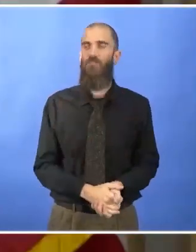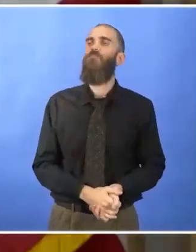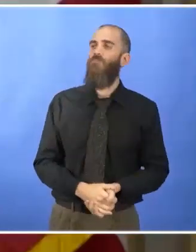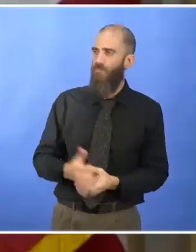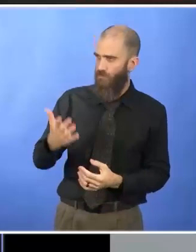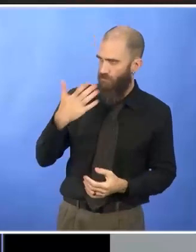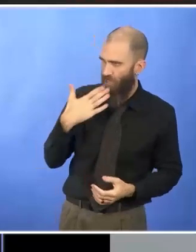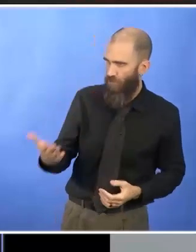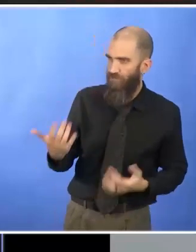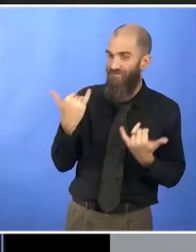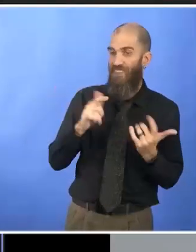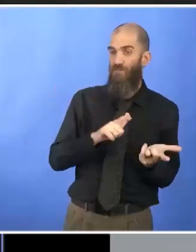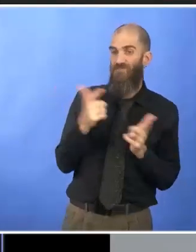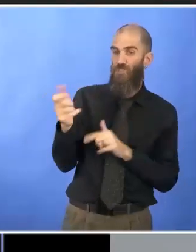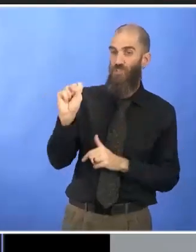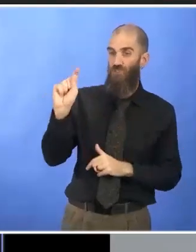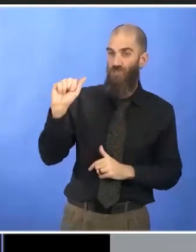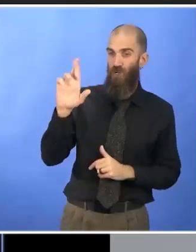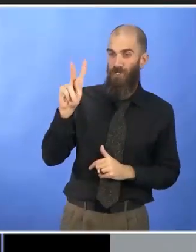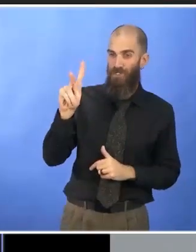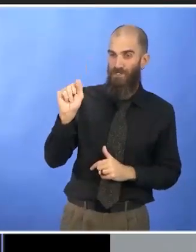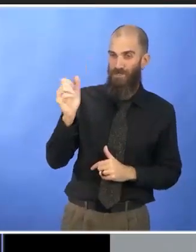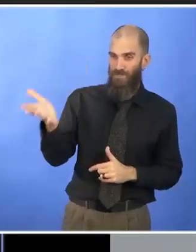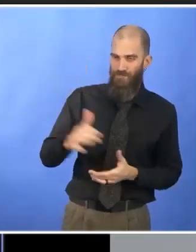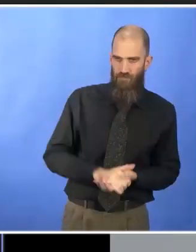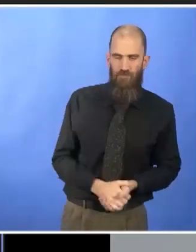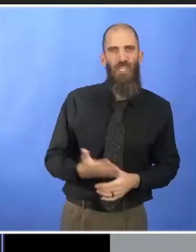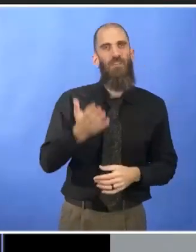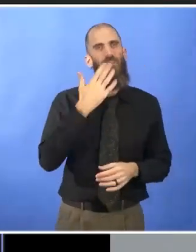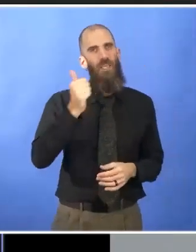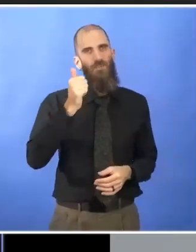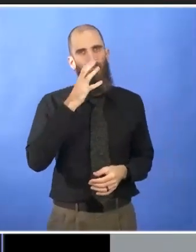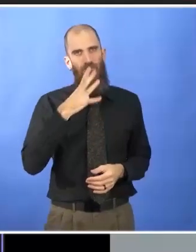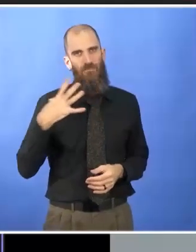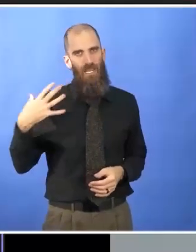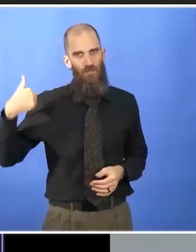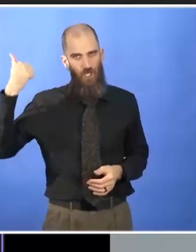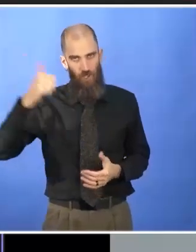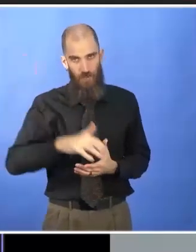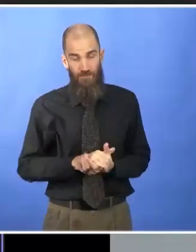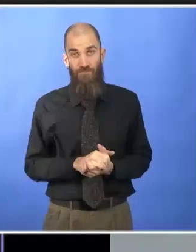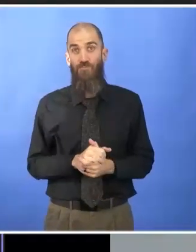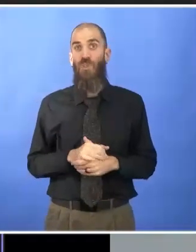STARKS. COMMISSIONER STARKS: THANK YOU, MADAM CHAIRWOMAN. THE RESEARCH INTO THE IMPACT OF